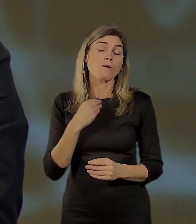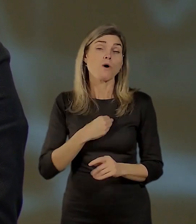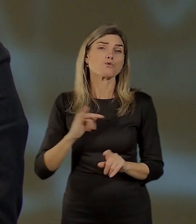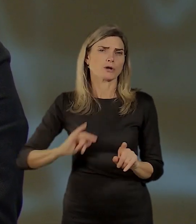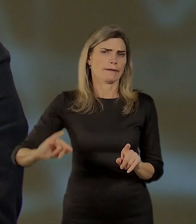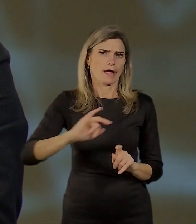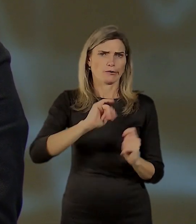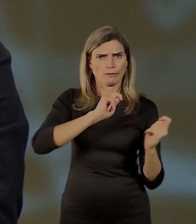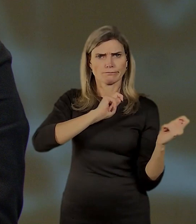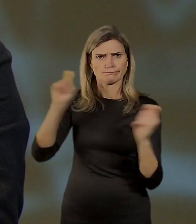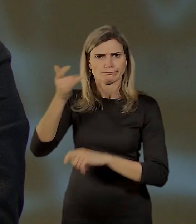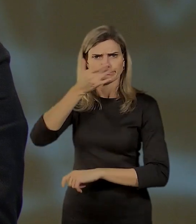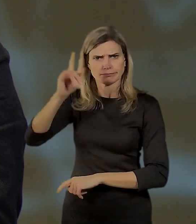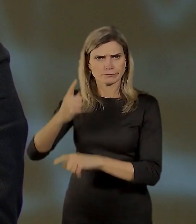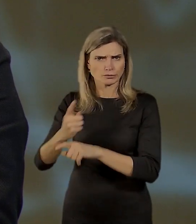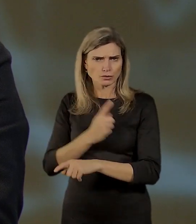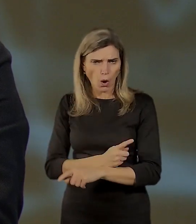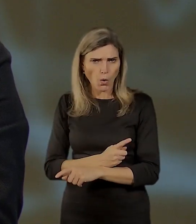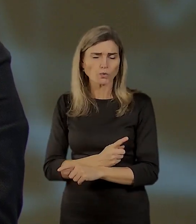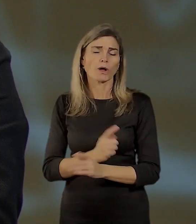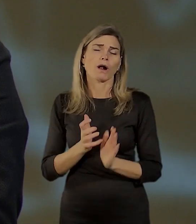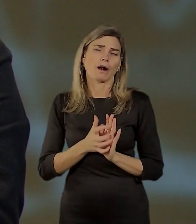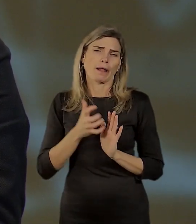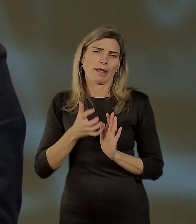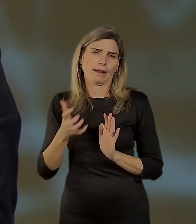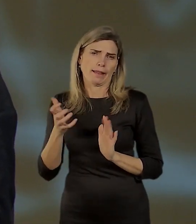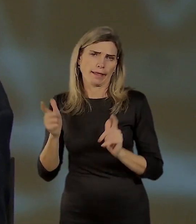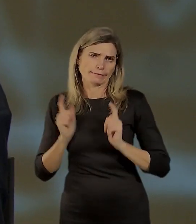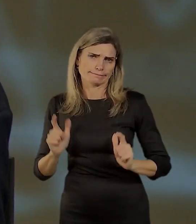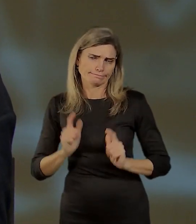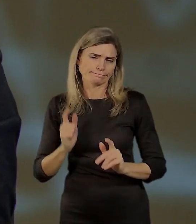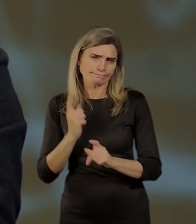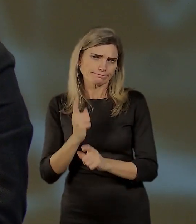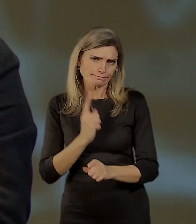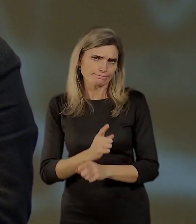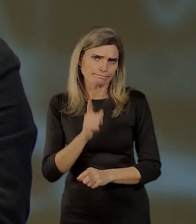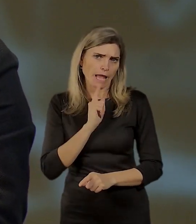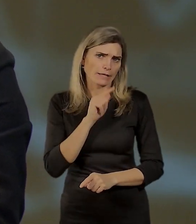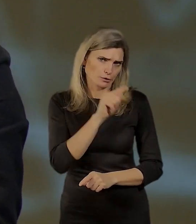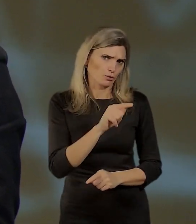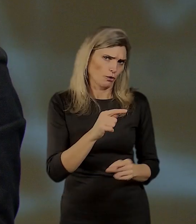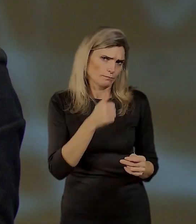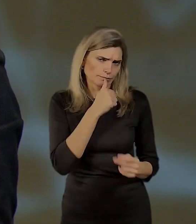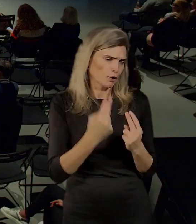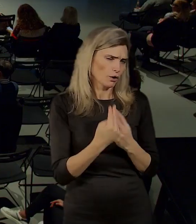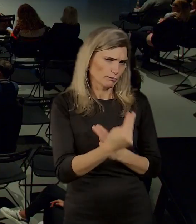add to the Deputy Mayor that, together with the capital city of Prague, there is also a planned